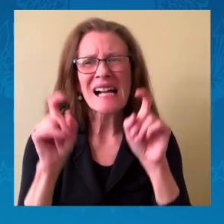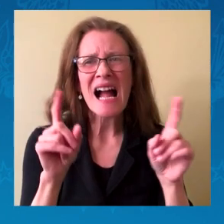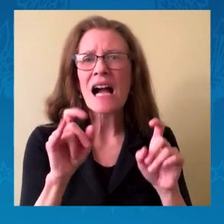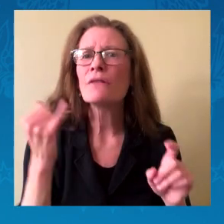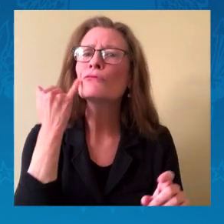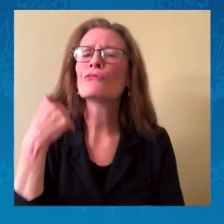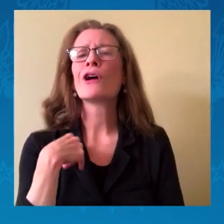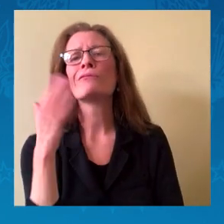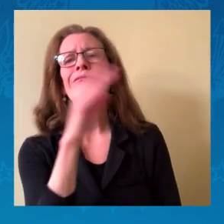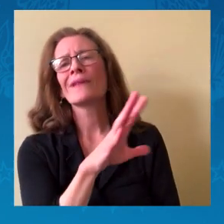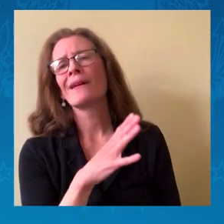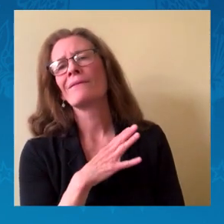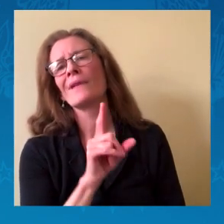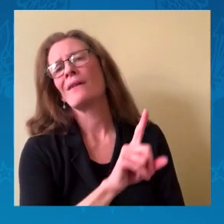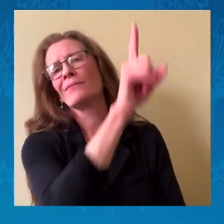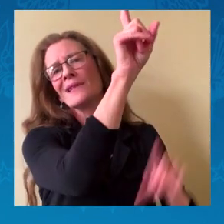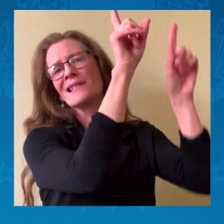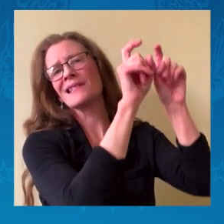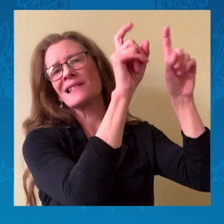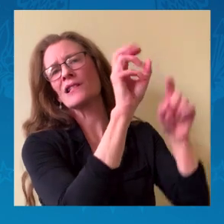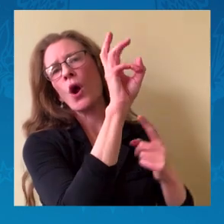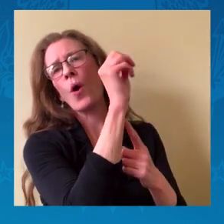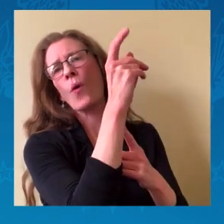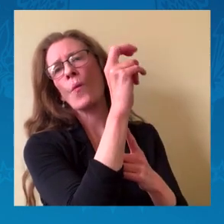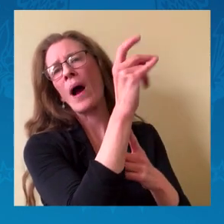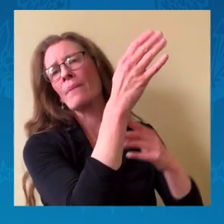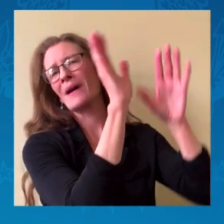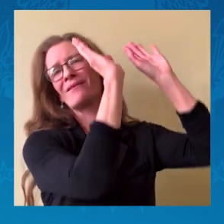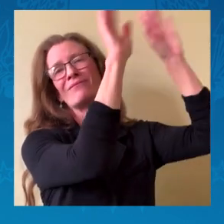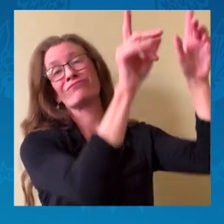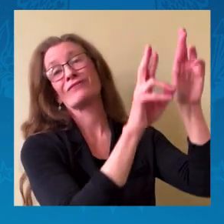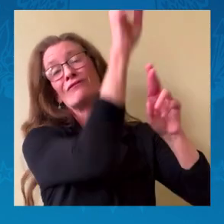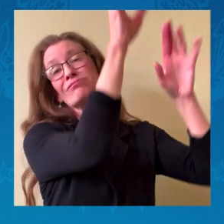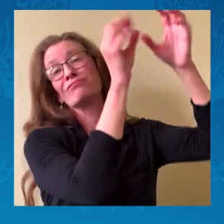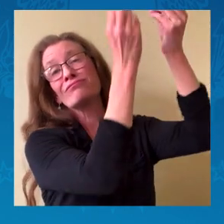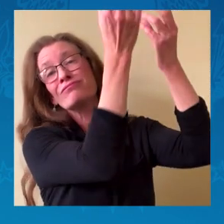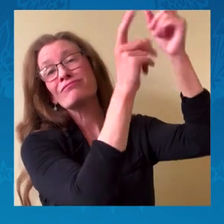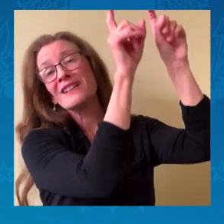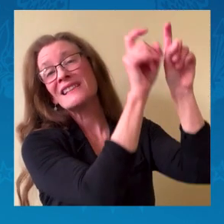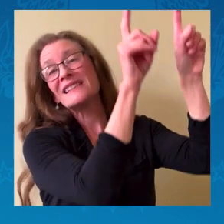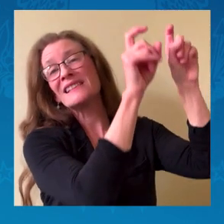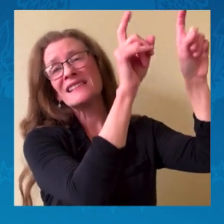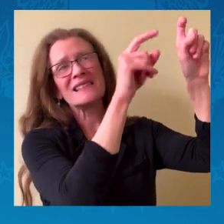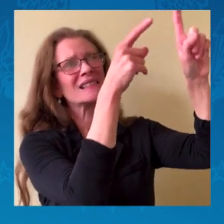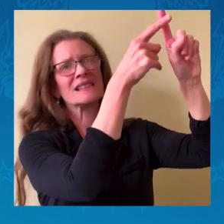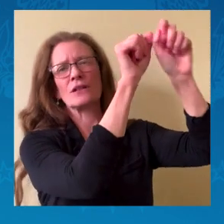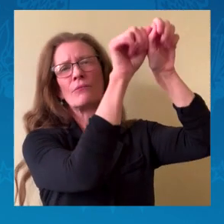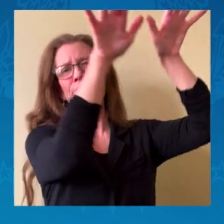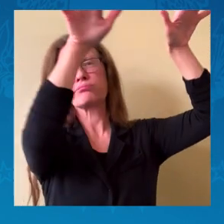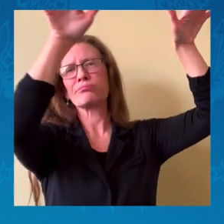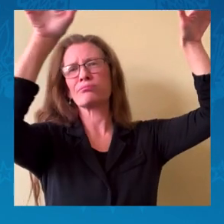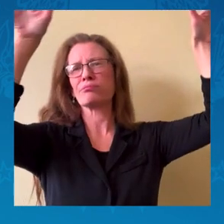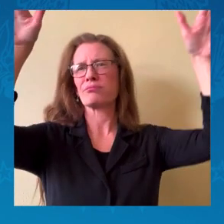to undermine the peaceful use of space by all. So building on the work that you just heard from both the Department of State